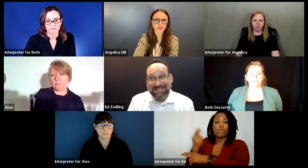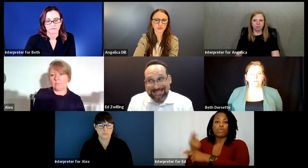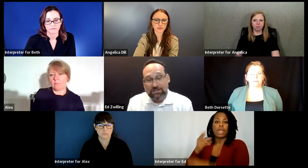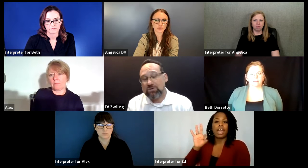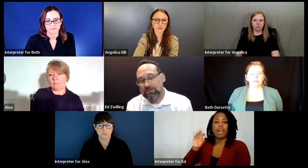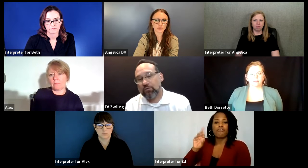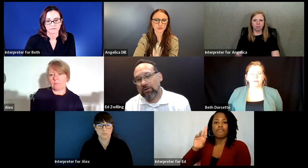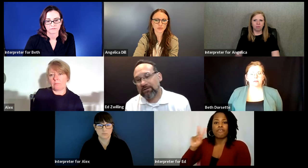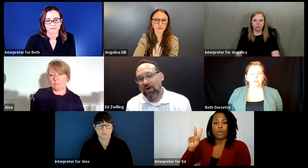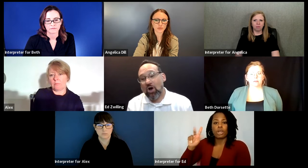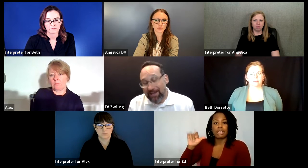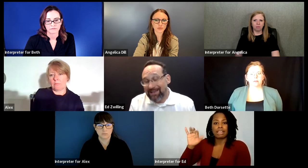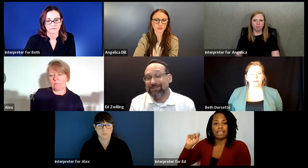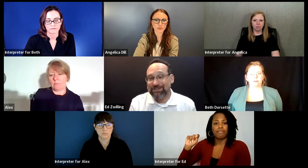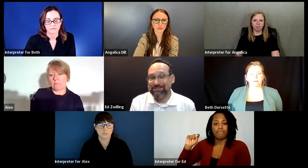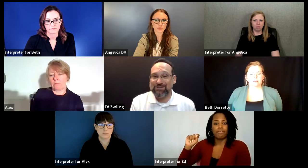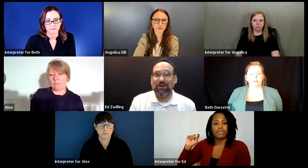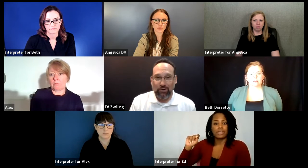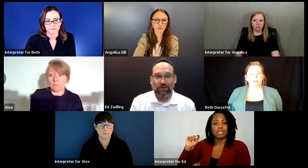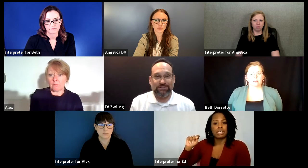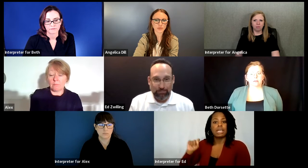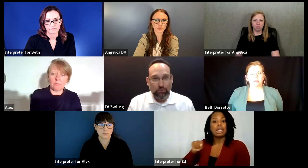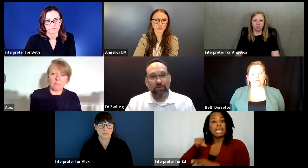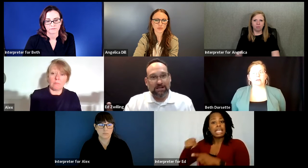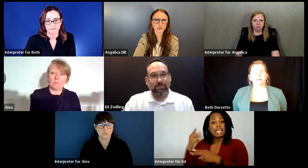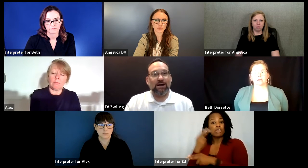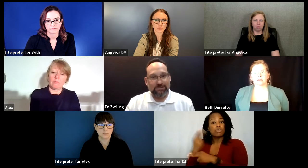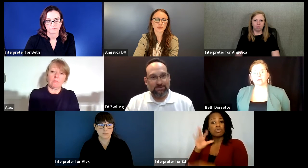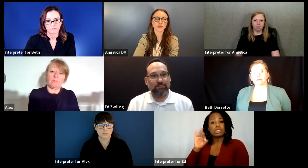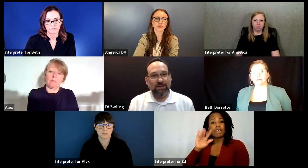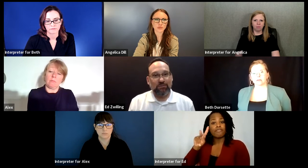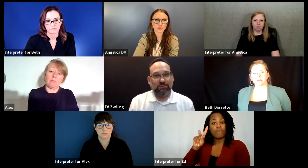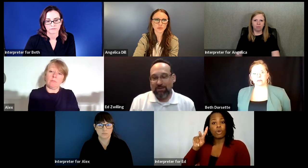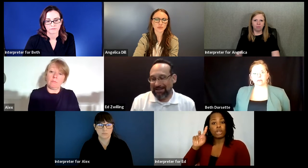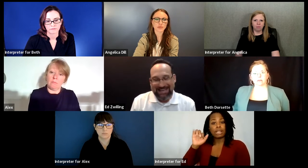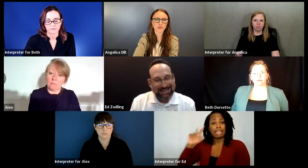he did use the forklift on occasion as a janitor to move lots of boxes but he was mainly getting